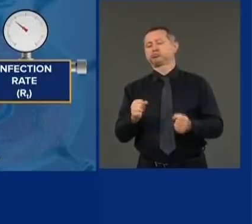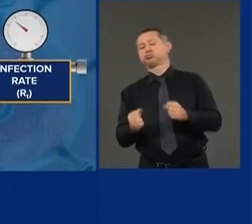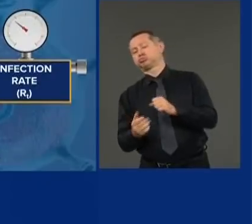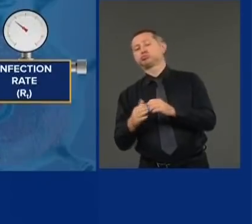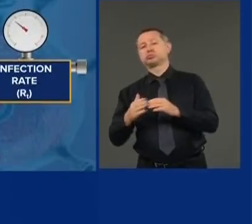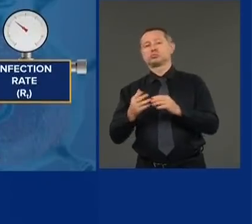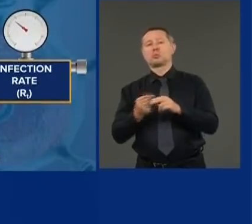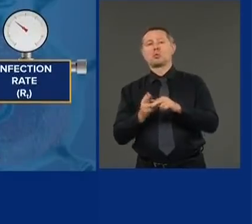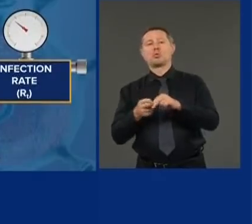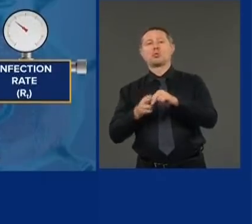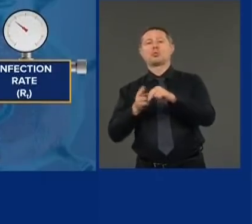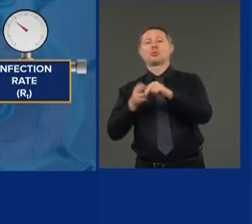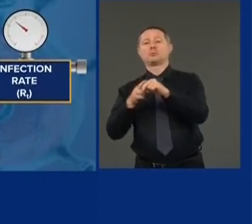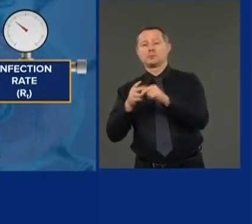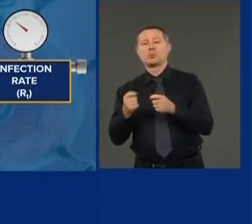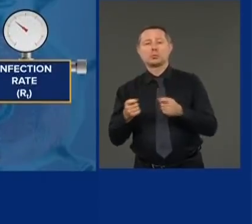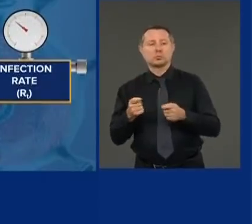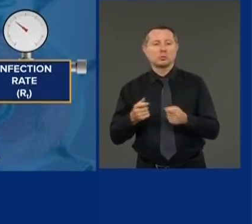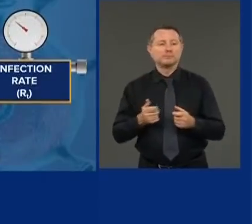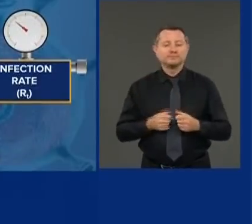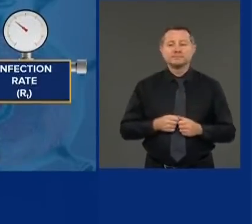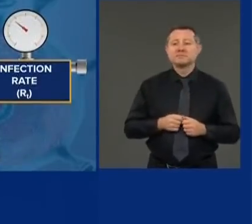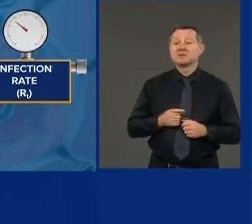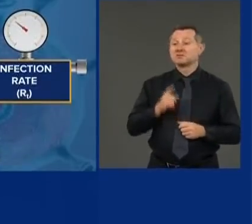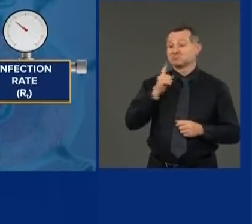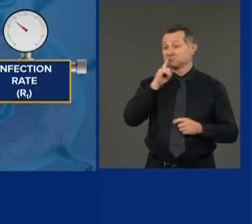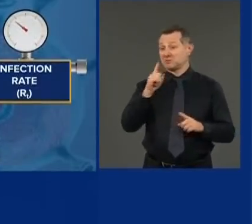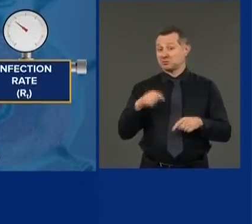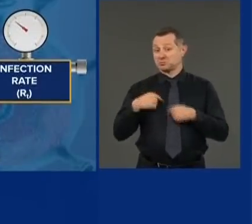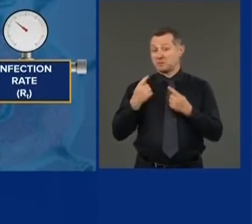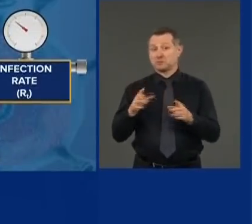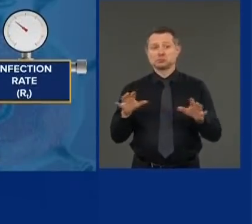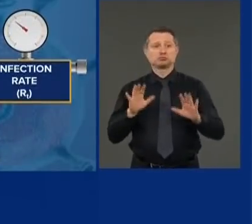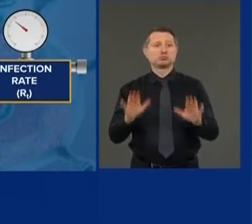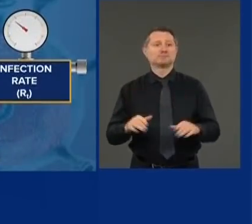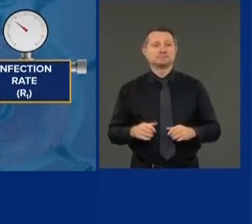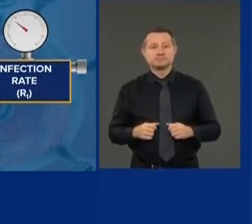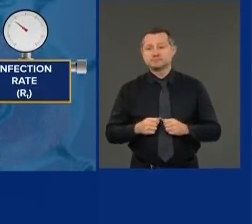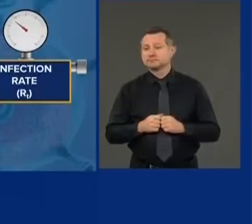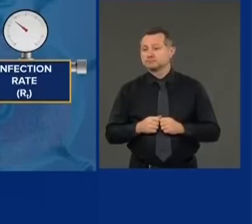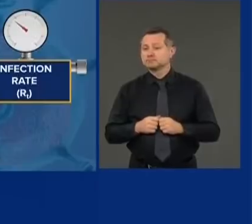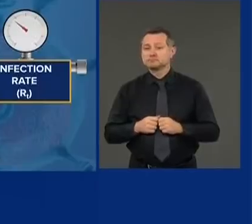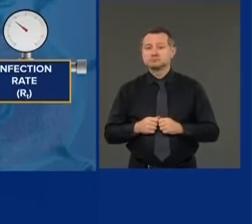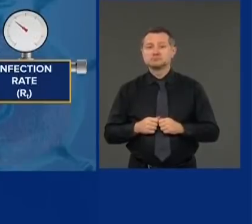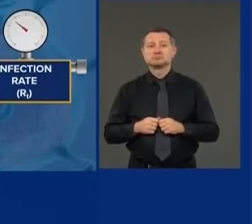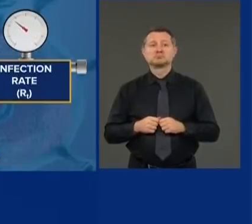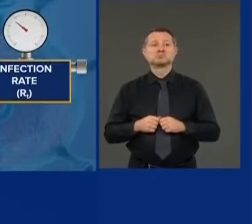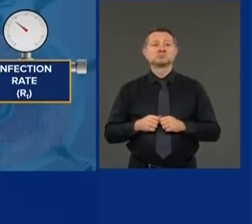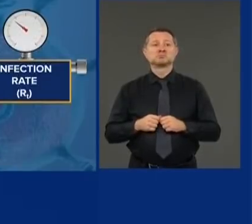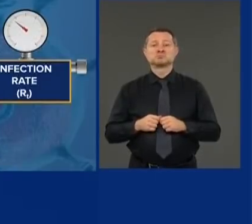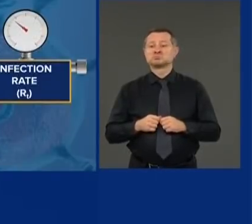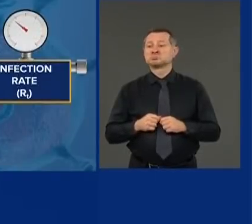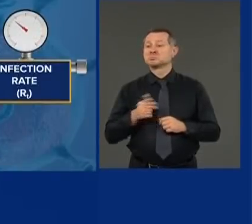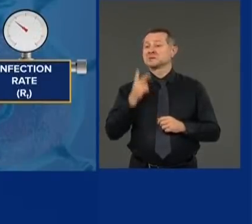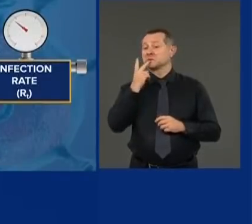SLOW DOWN THE VALVE, IF YOU DON'T SEE THE NUMBERS GOING UP THEN YOU CAN OPEN UP THE ECONOMIC ACTIVITY VALVE.